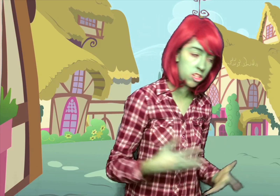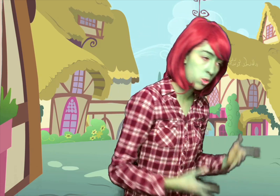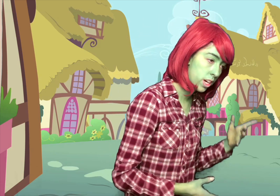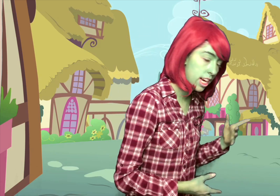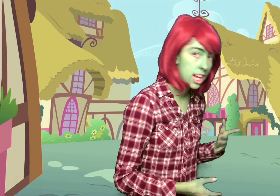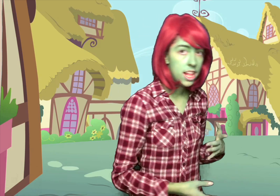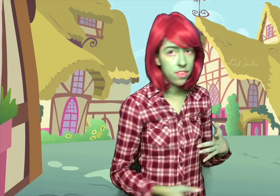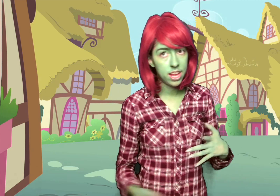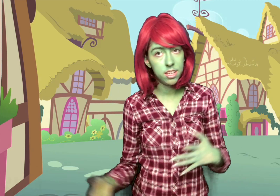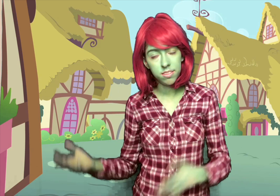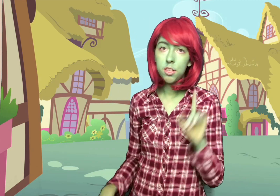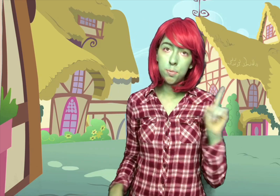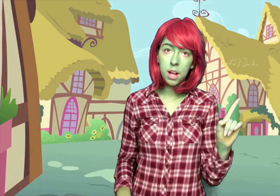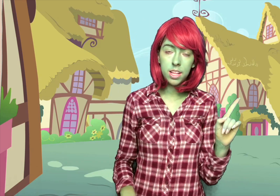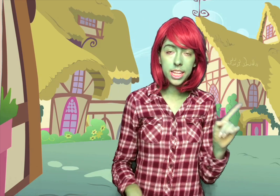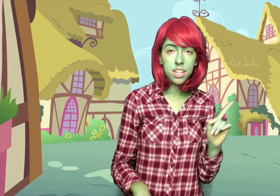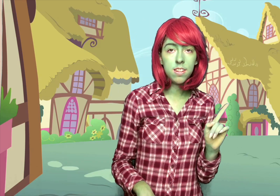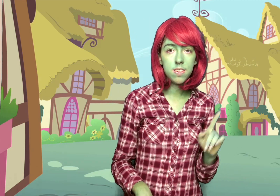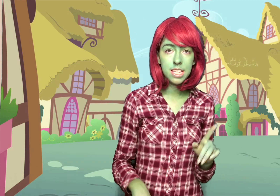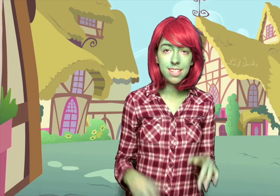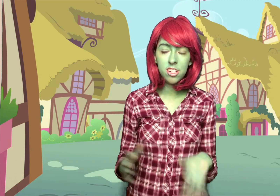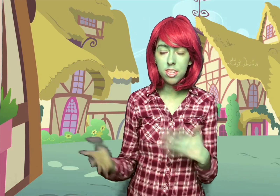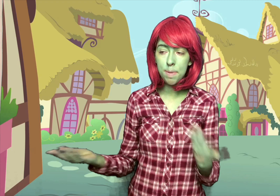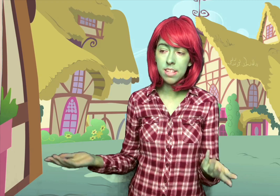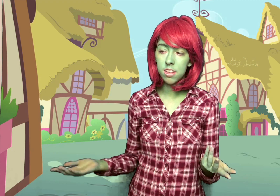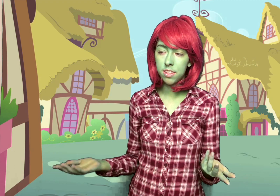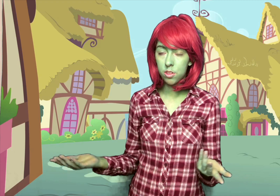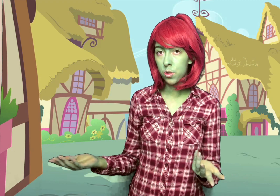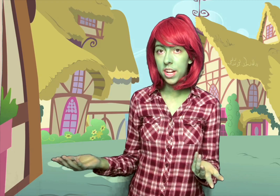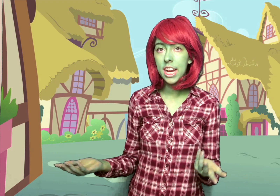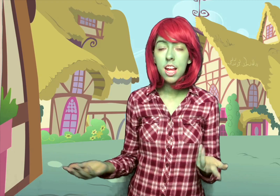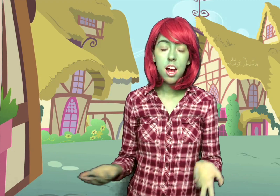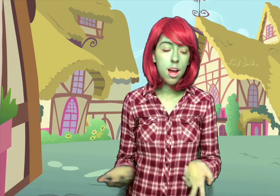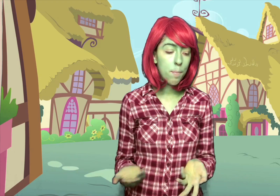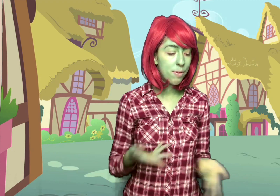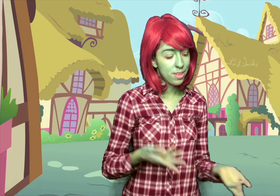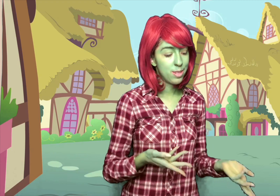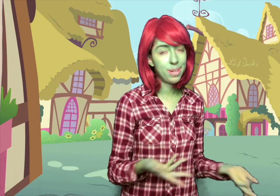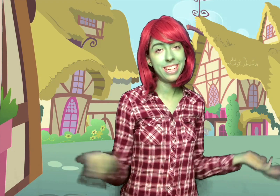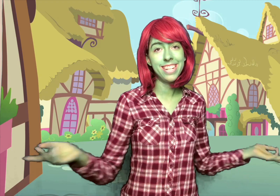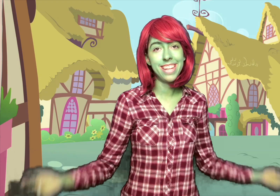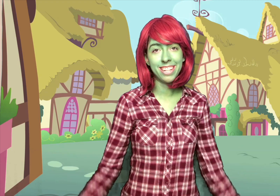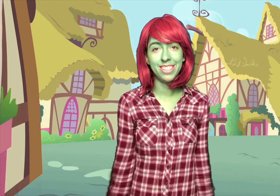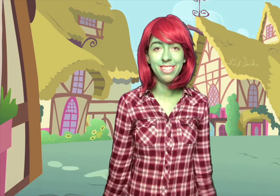story then you probably can use this it just depends on the story uh but for this one he is actually just